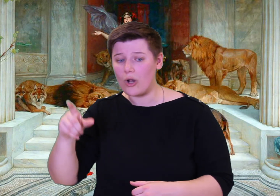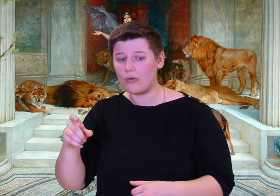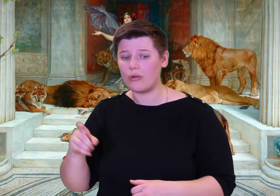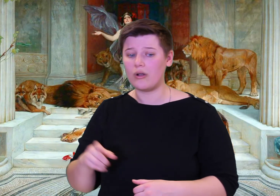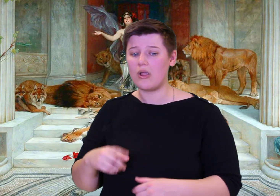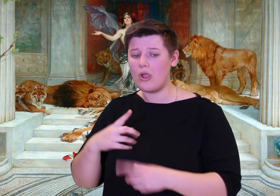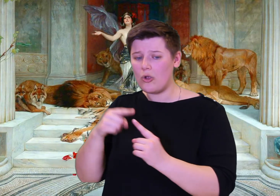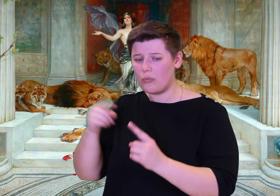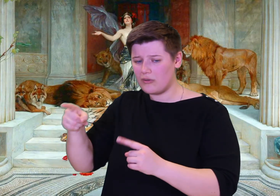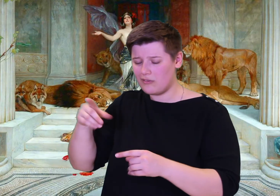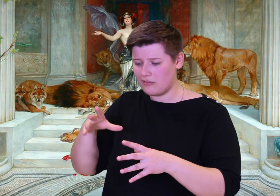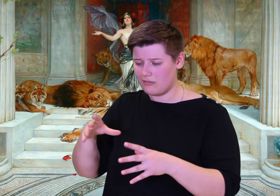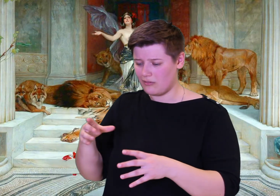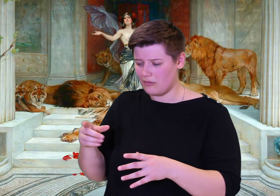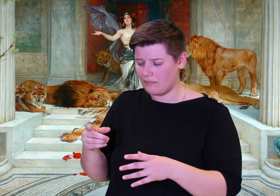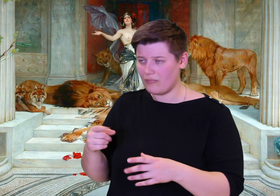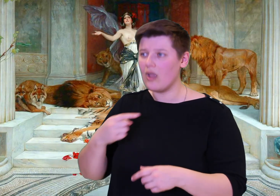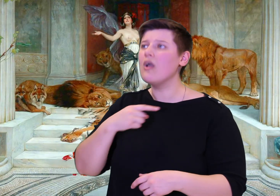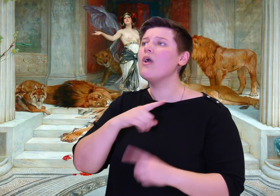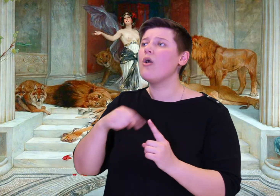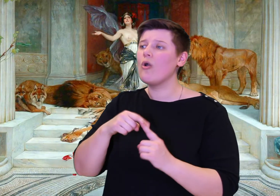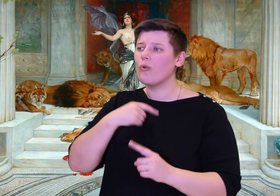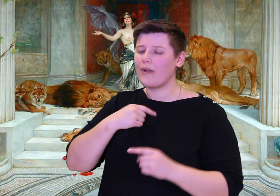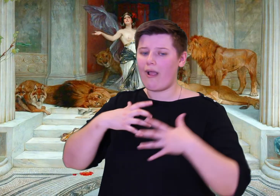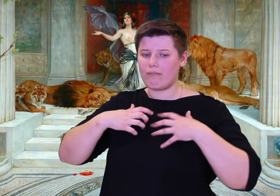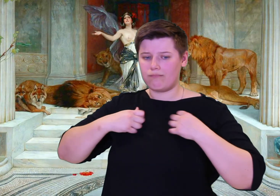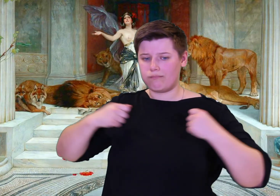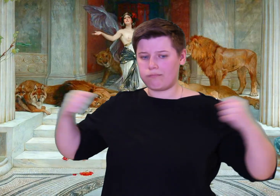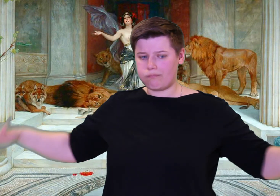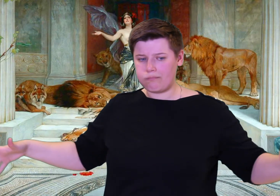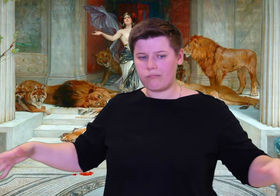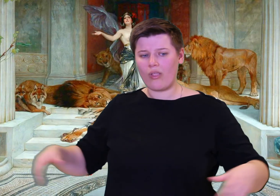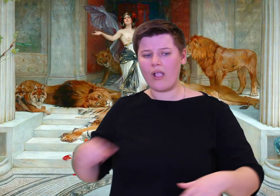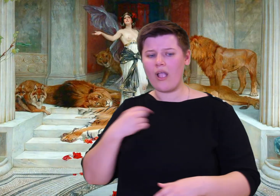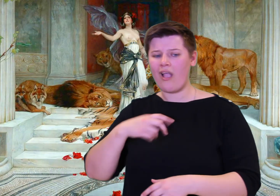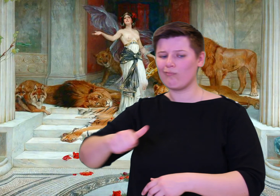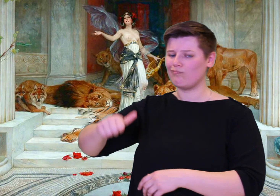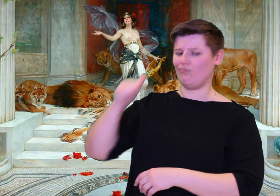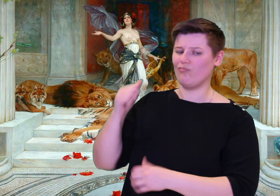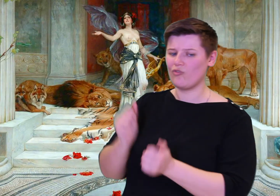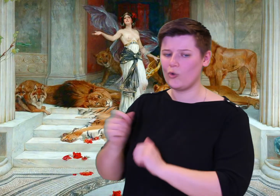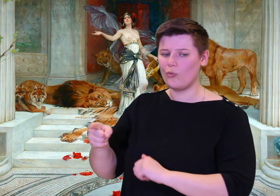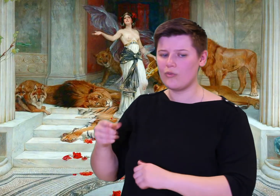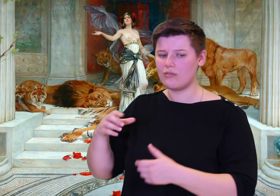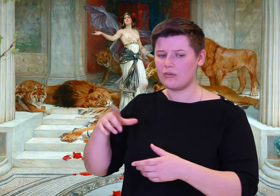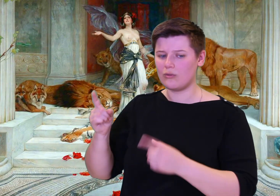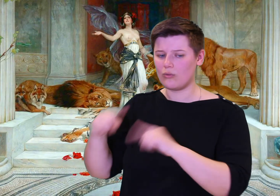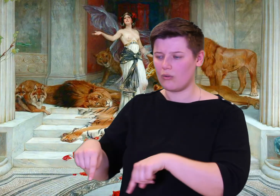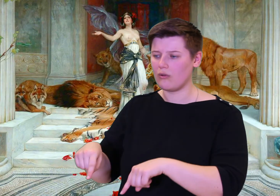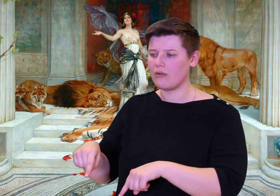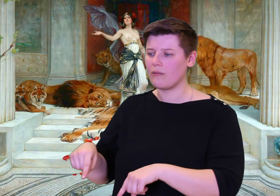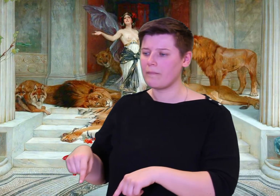to trust each other more.' I answered, 'Circe, how can you command me to treat